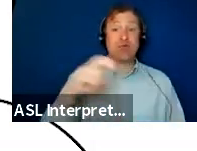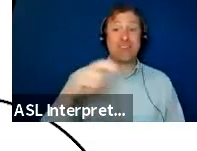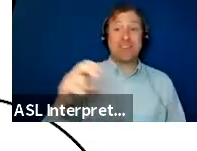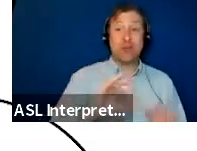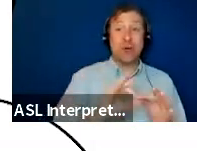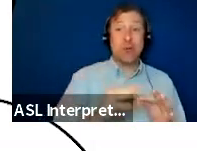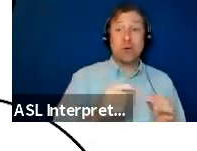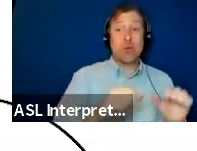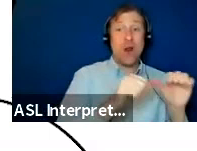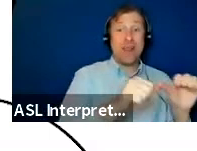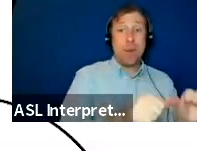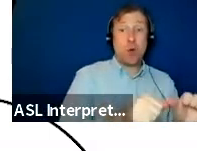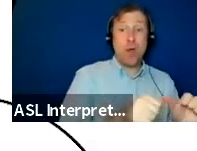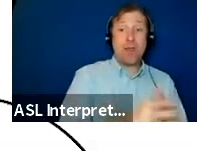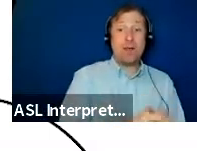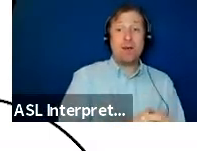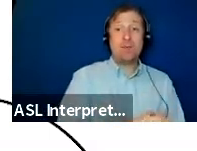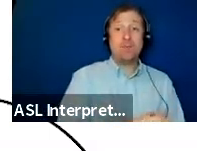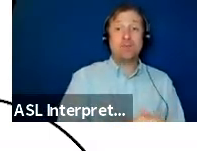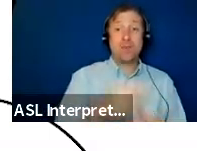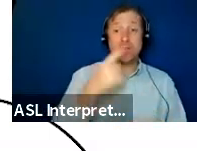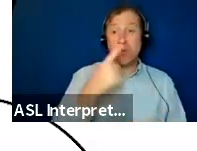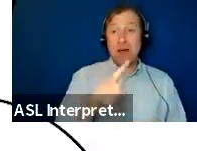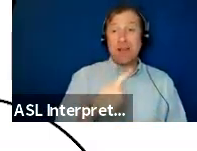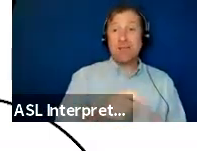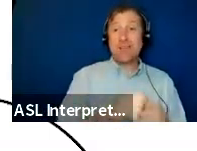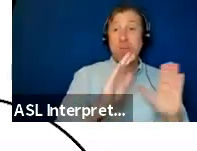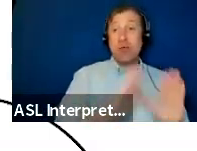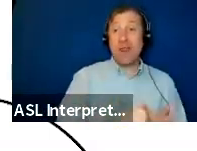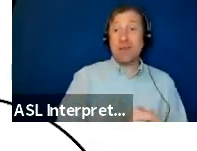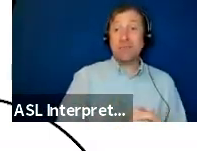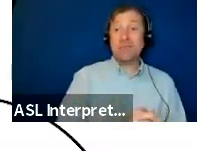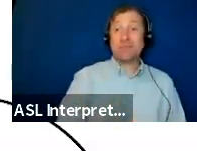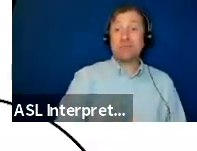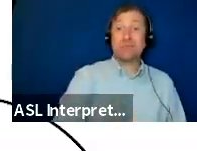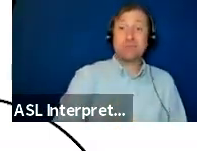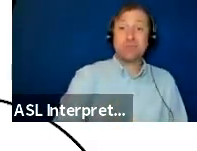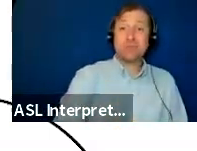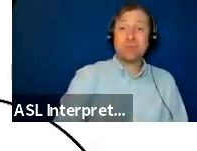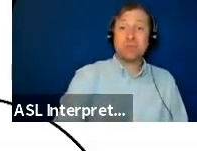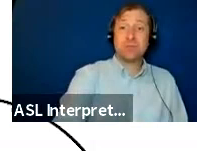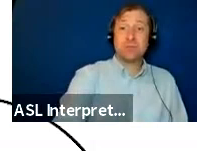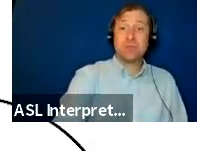or if I just keep on rolling. So if you can give me an indication, that'd be great. Okay, I think that's what's happening.